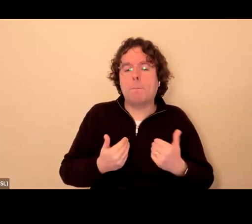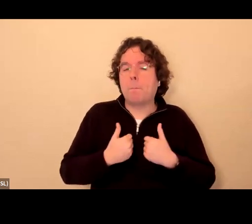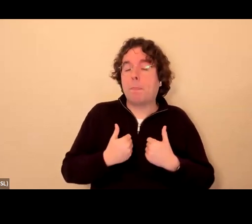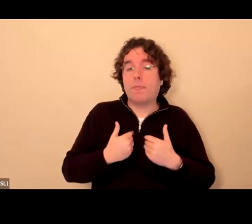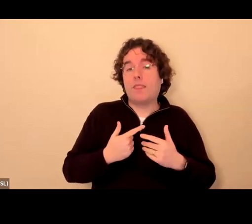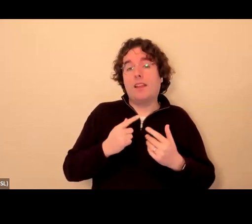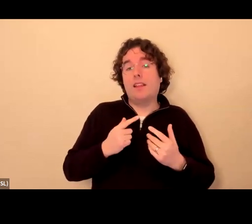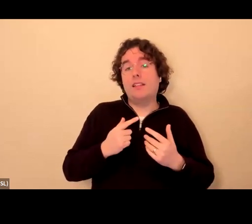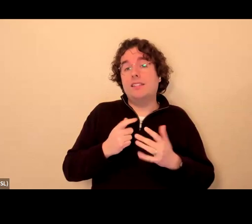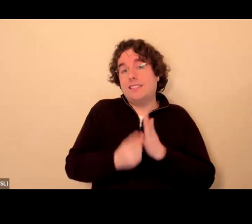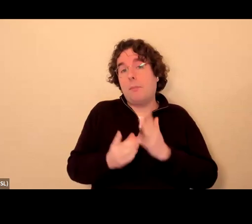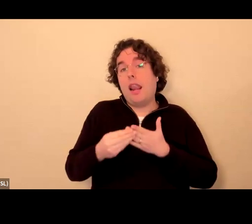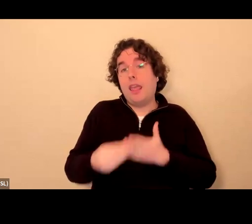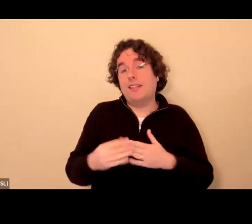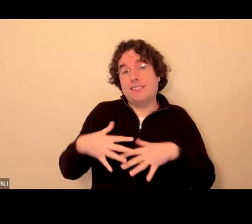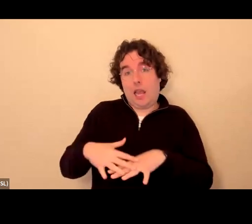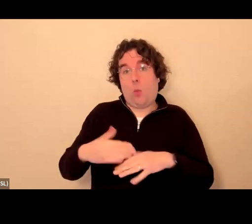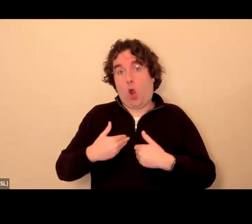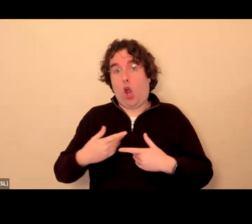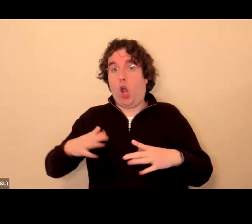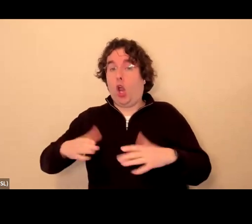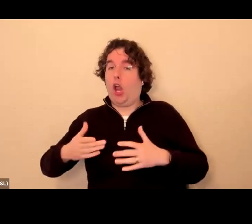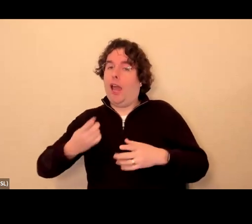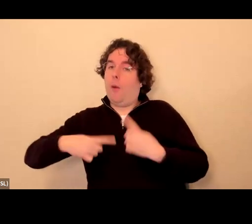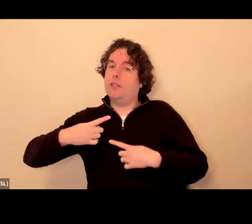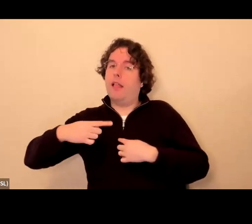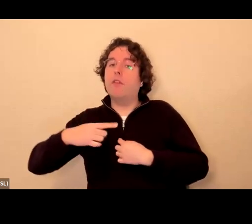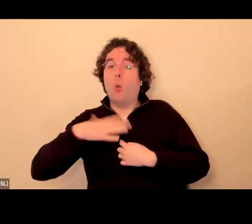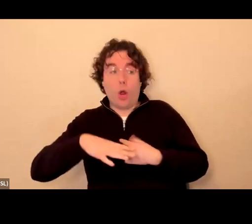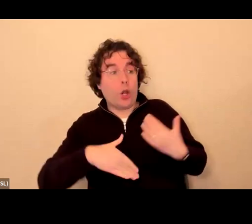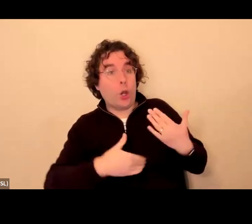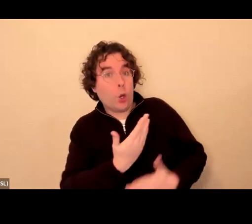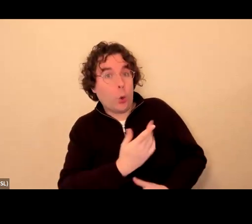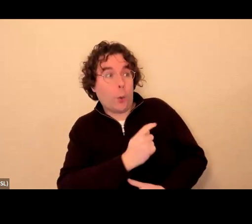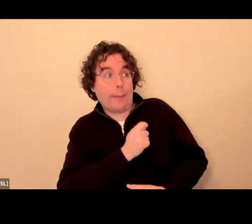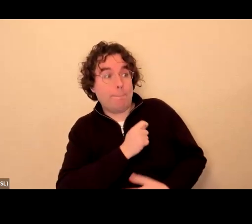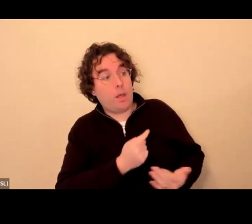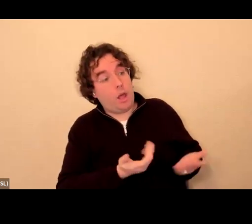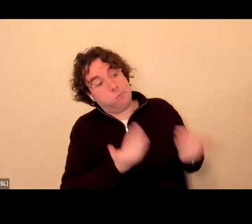we will be looking to bring on new members in 2025. So if you would like to